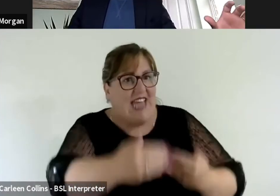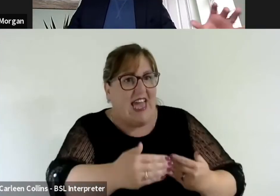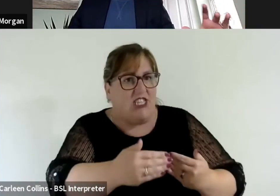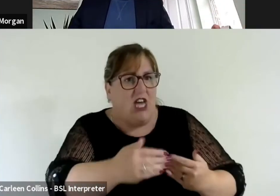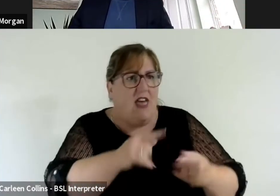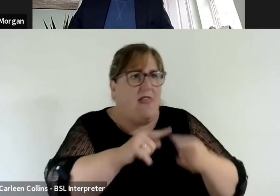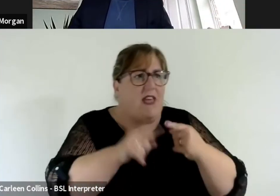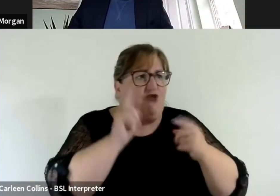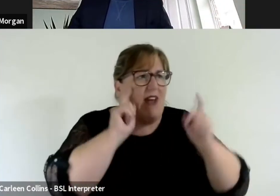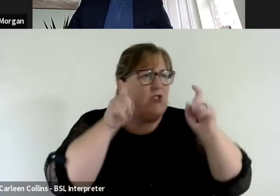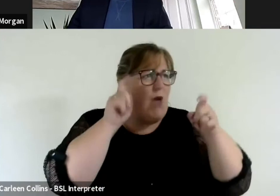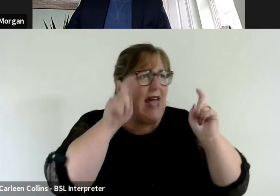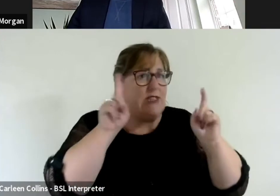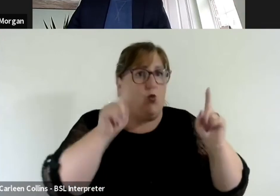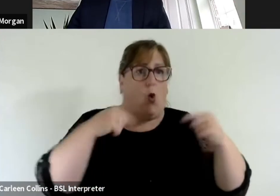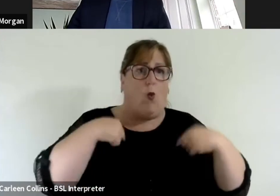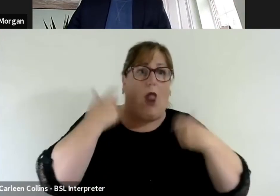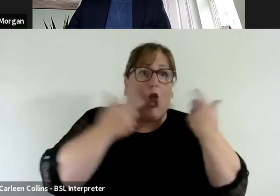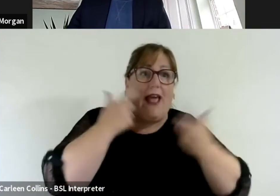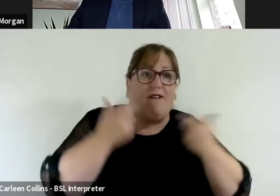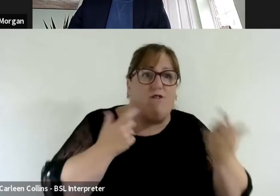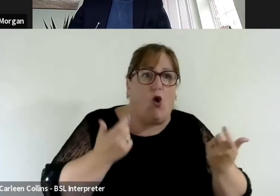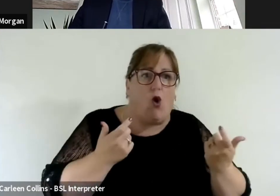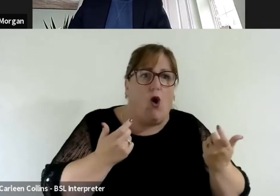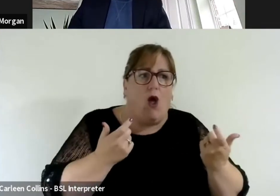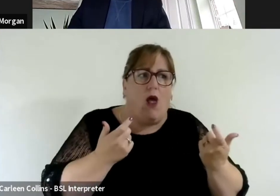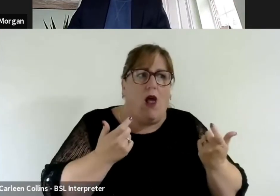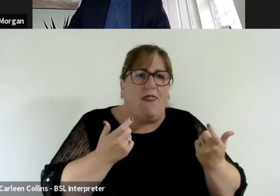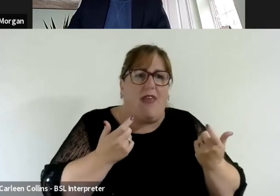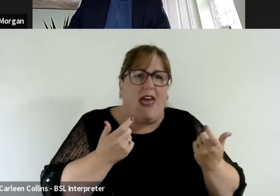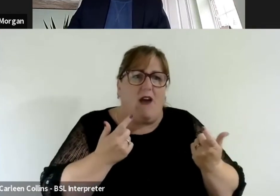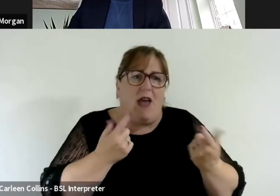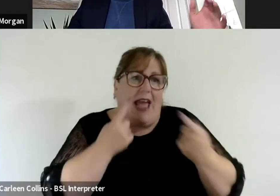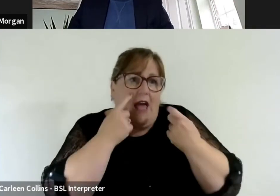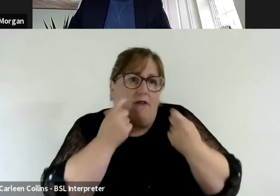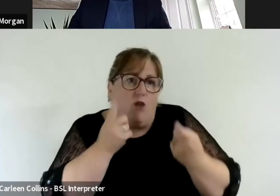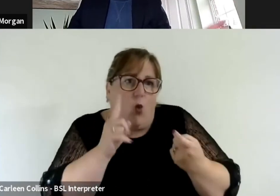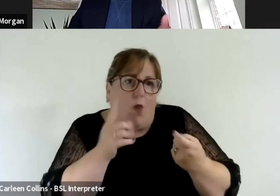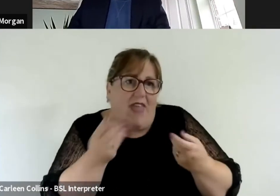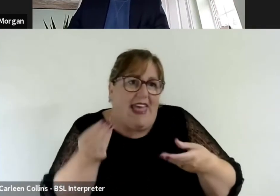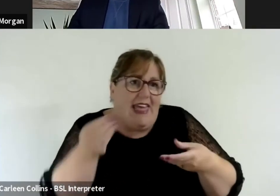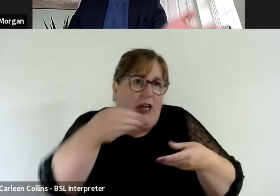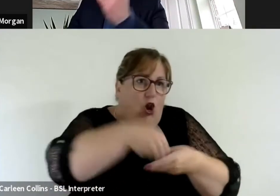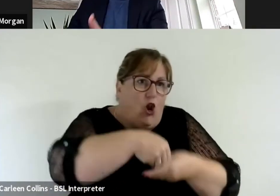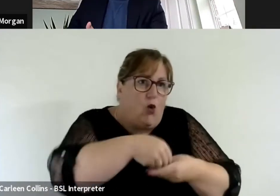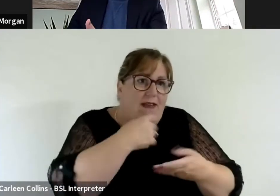people fall down.